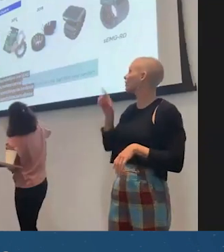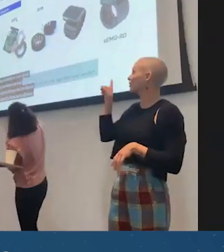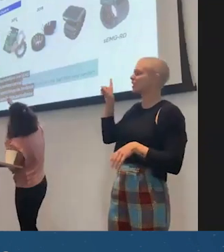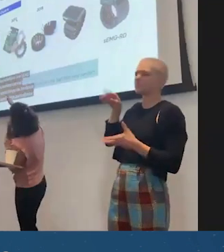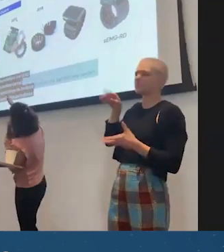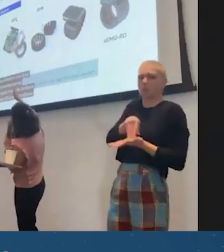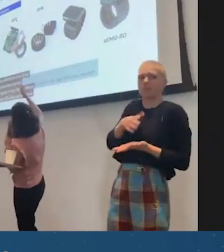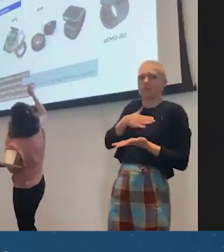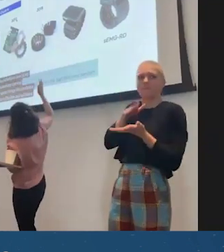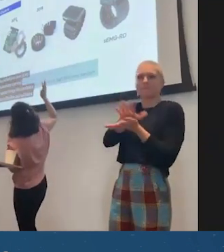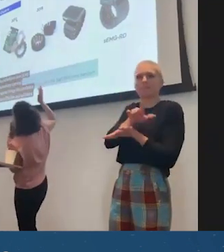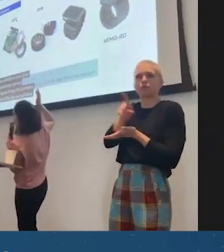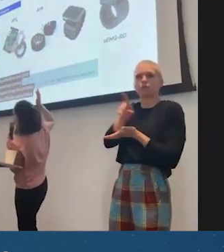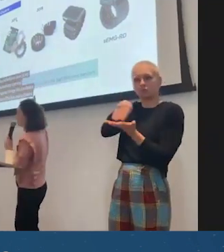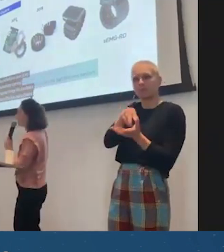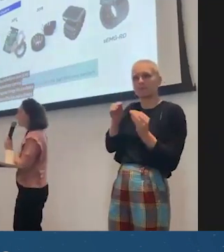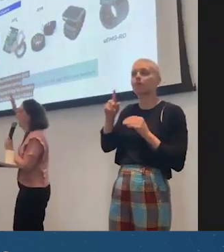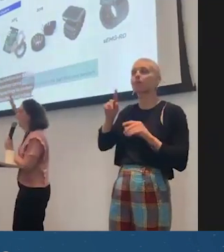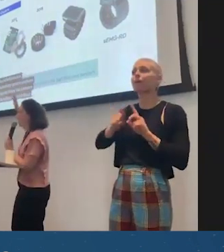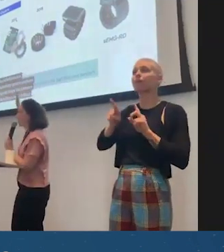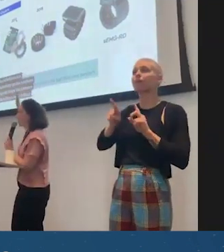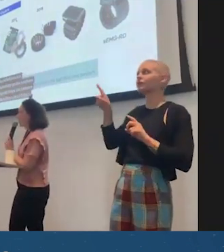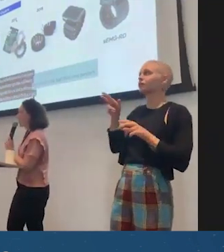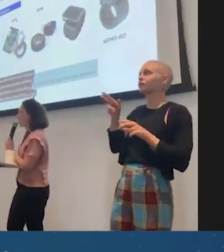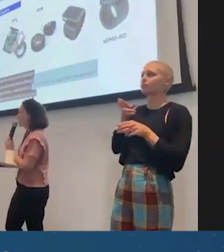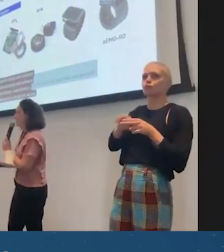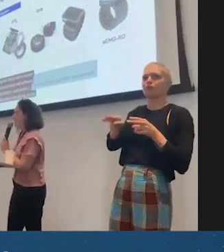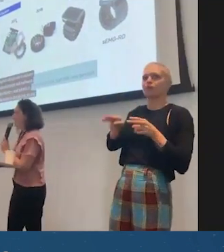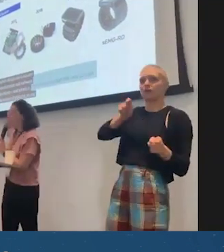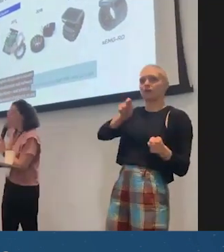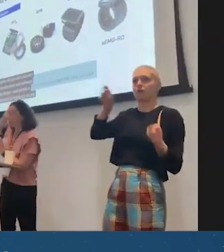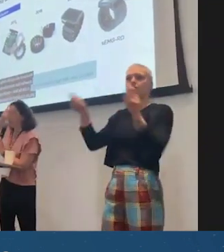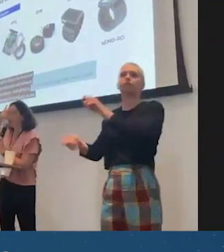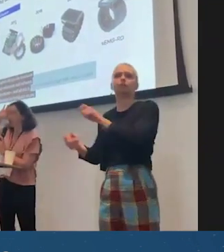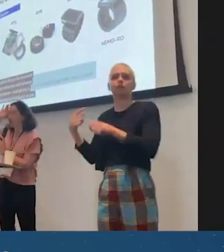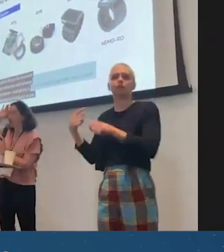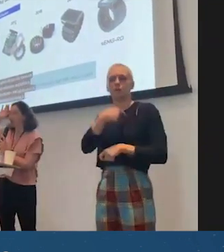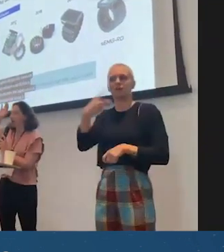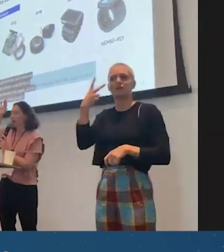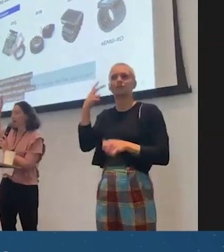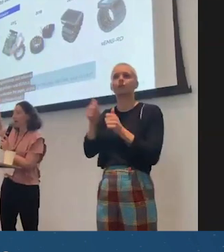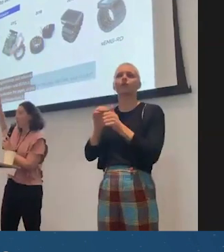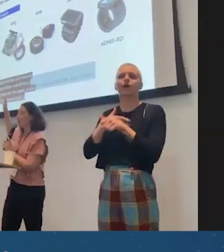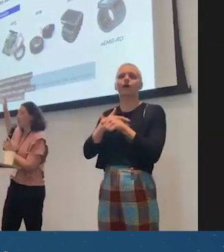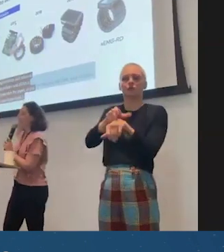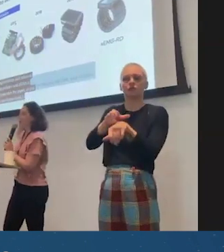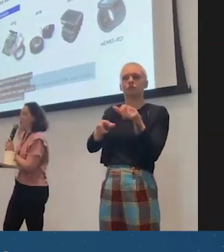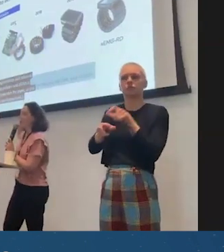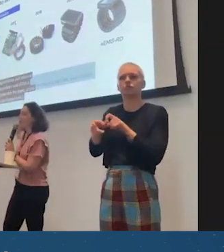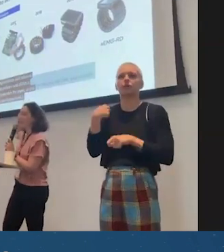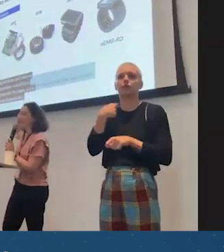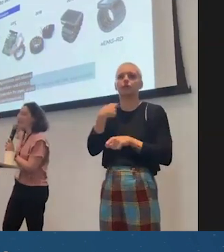But this shows a quick evolution of some of the devices that we developed research prototypes